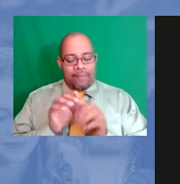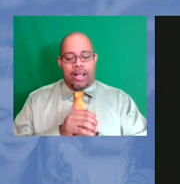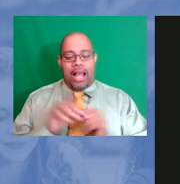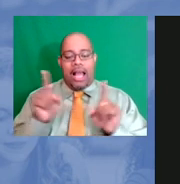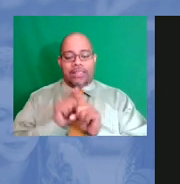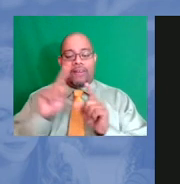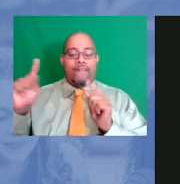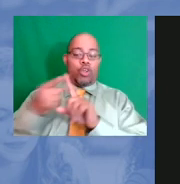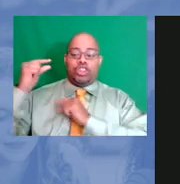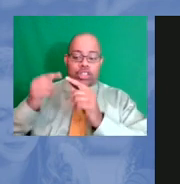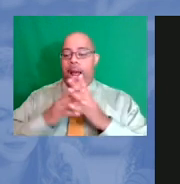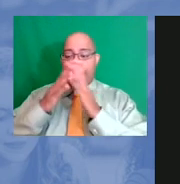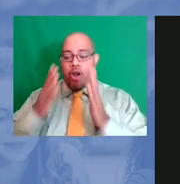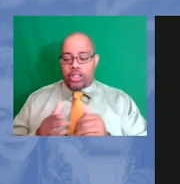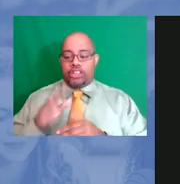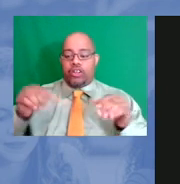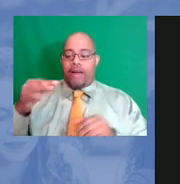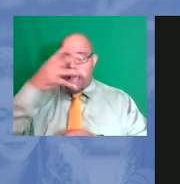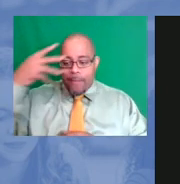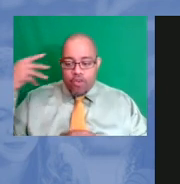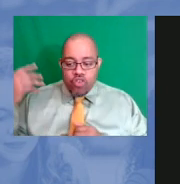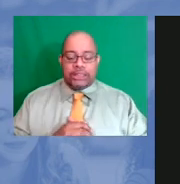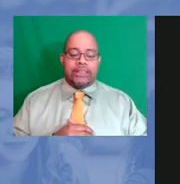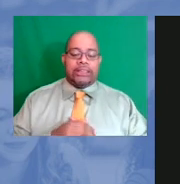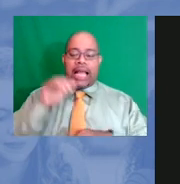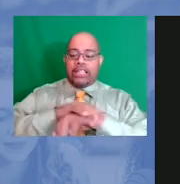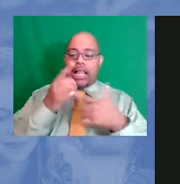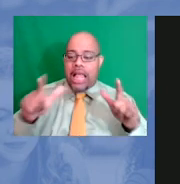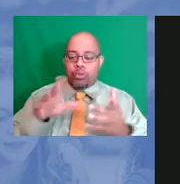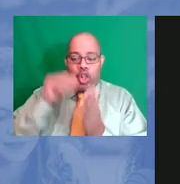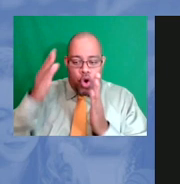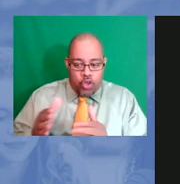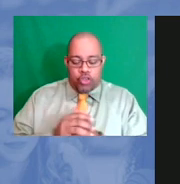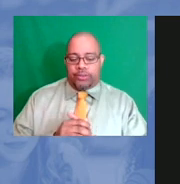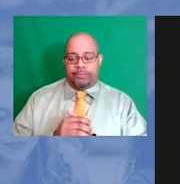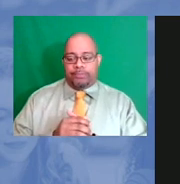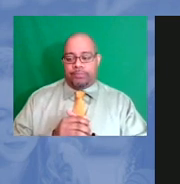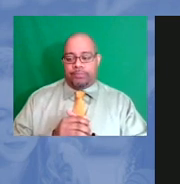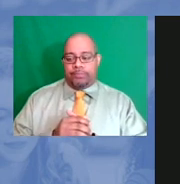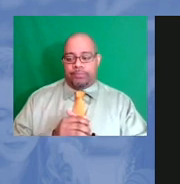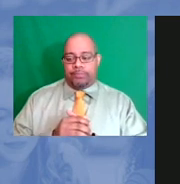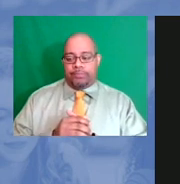CHILDREN OF IMMIGRANTS, ENGLISH LANGUAGE LEARNERS. SO YOU HAVE A GROUP OF PEOPLE WHO HAVE BEEN